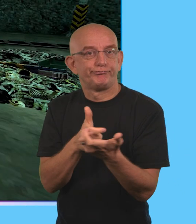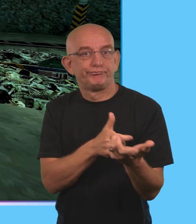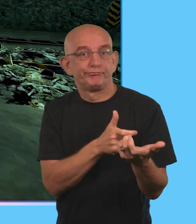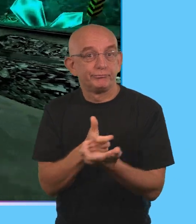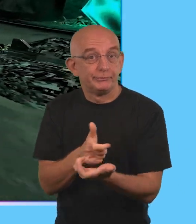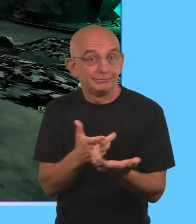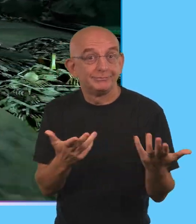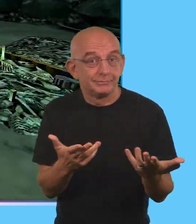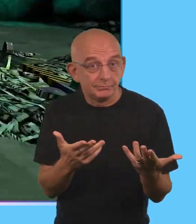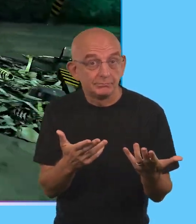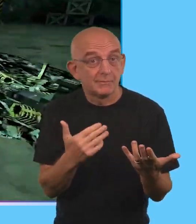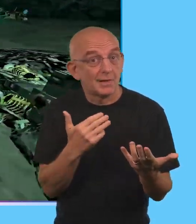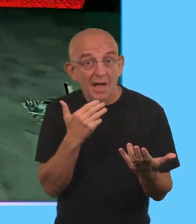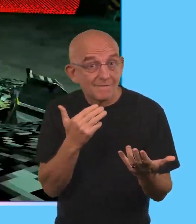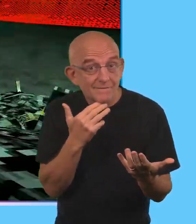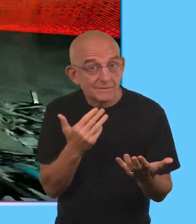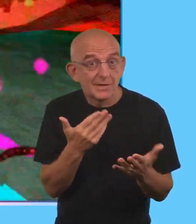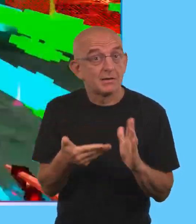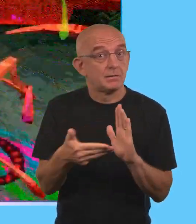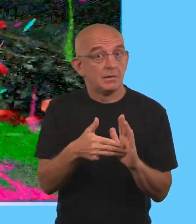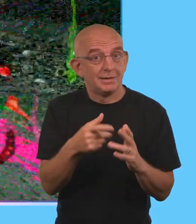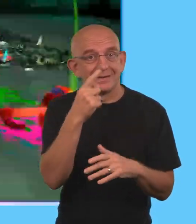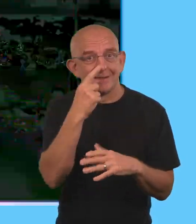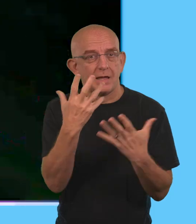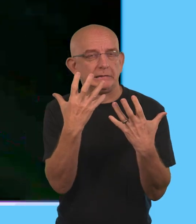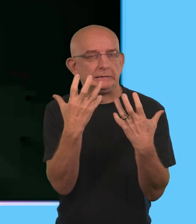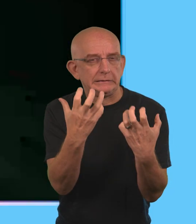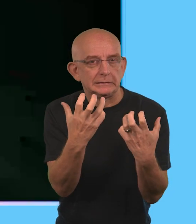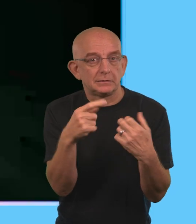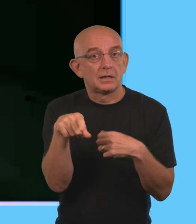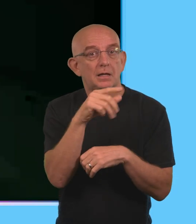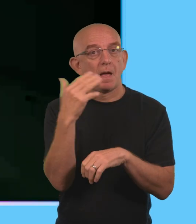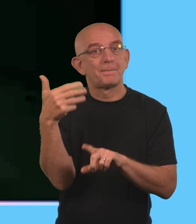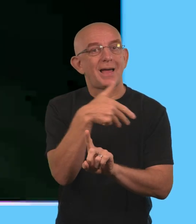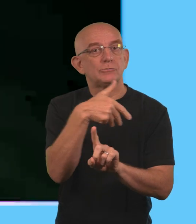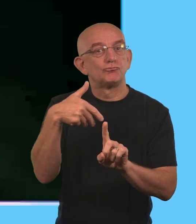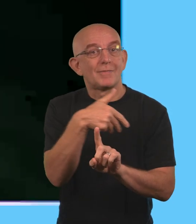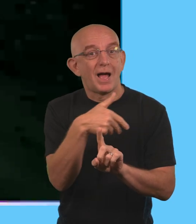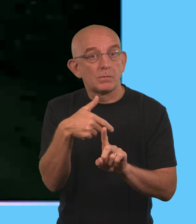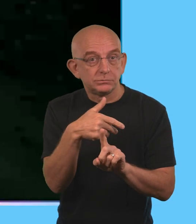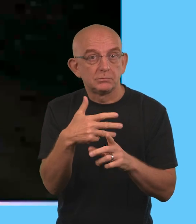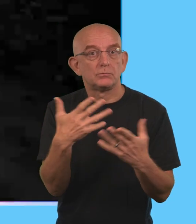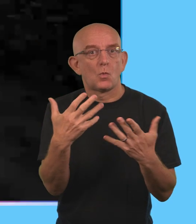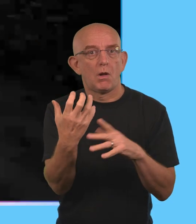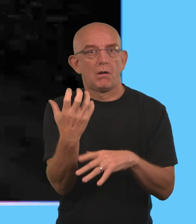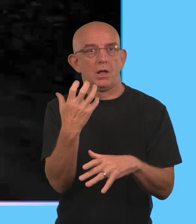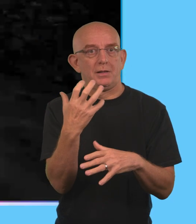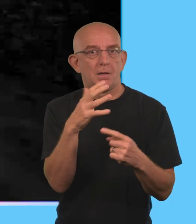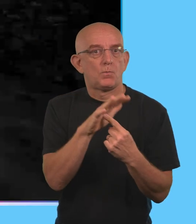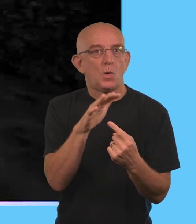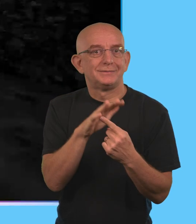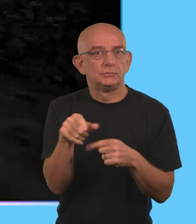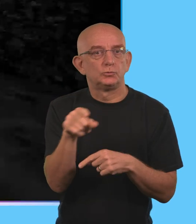Now you won't miss them. Is it not enough? Turn on the "desaturated background" and